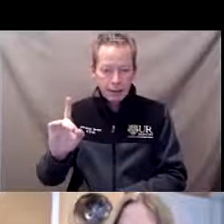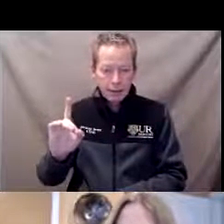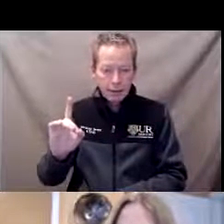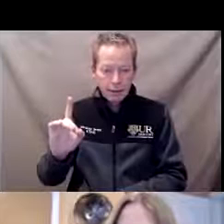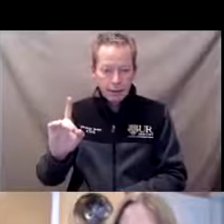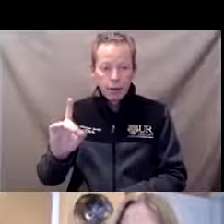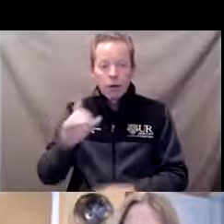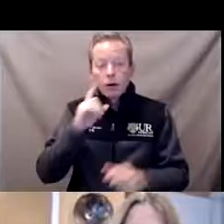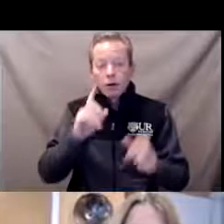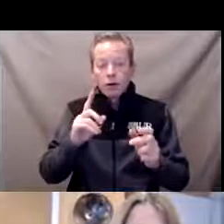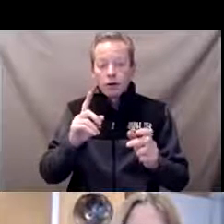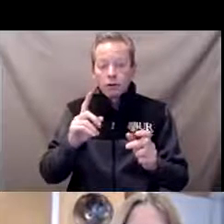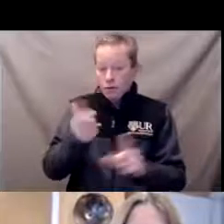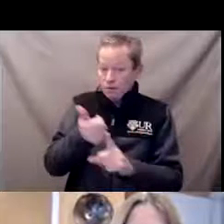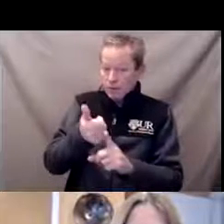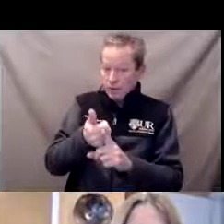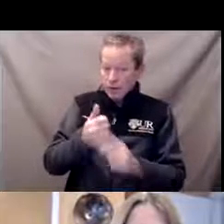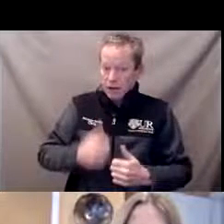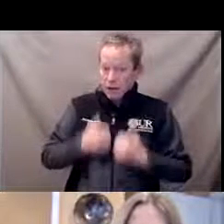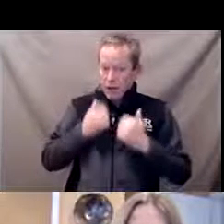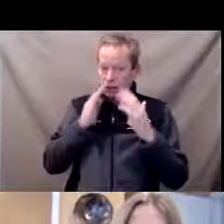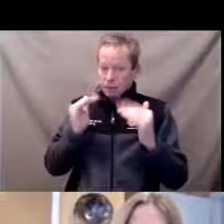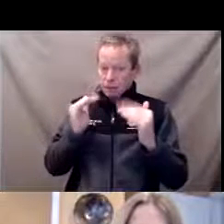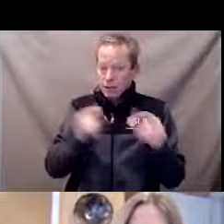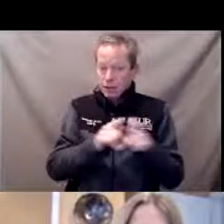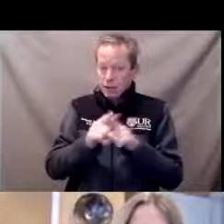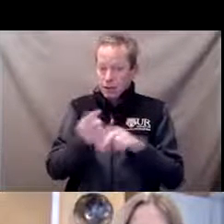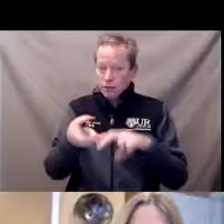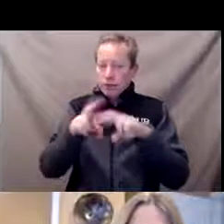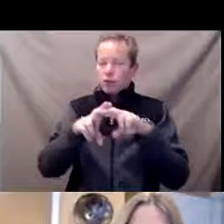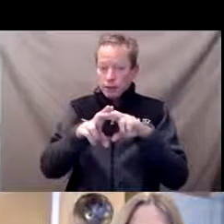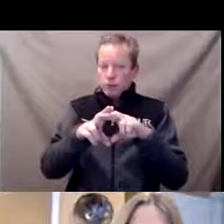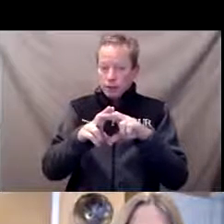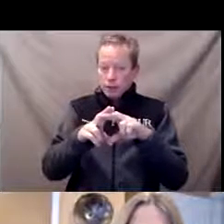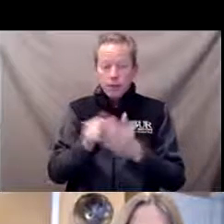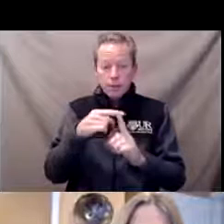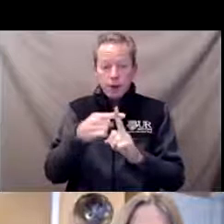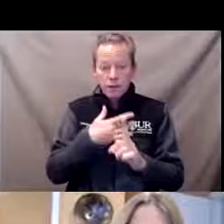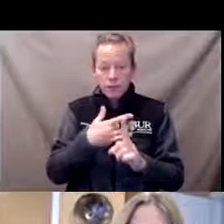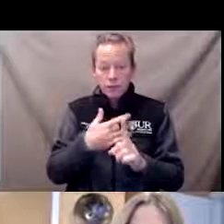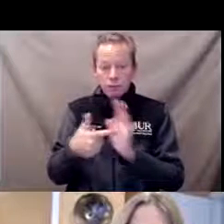for whom life expectancy has also increased. This positive trend reflects improved social care